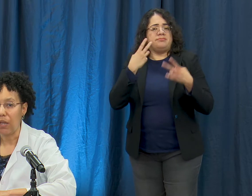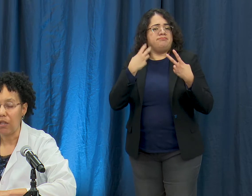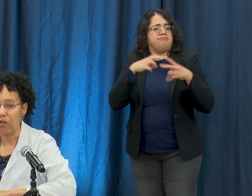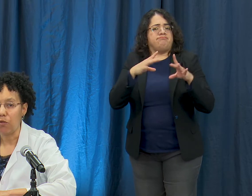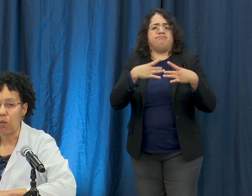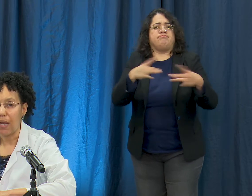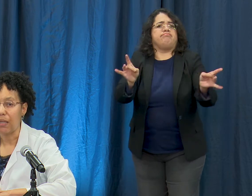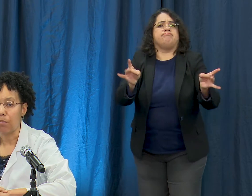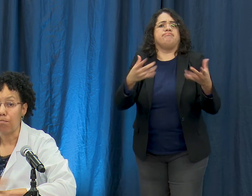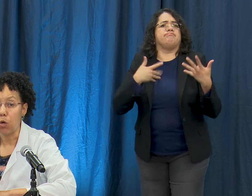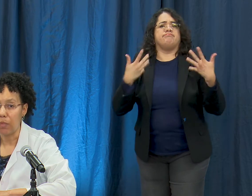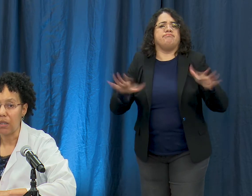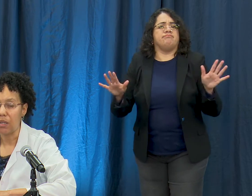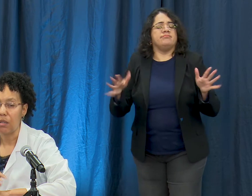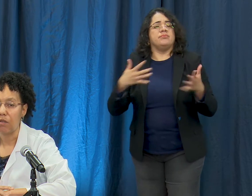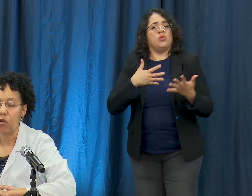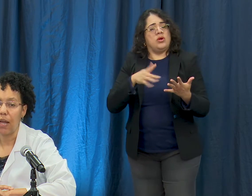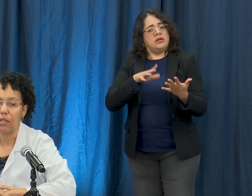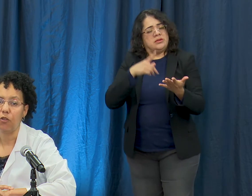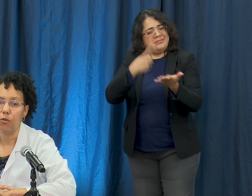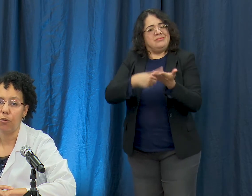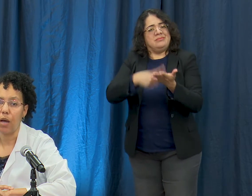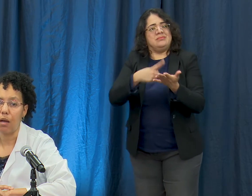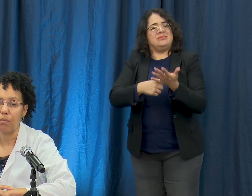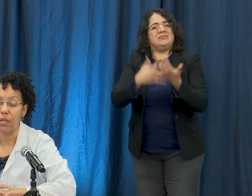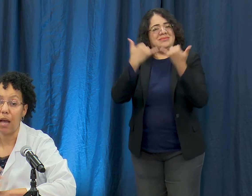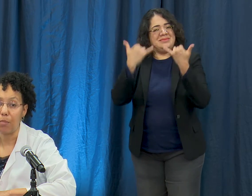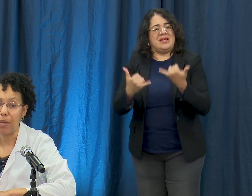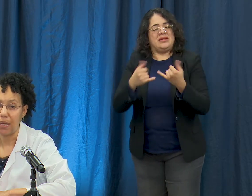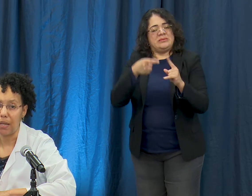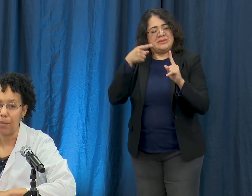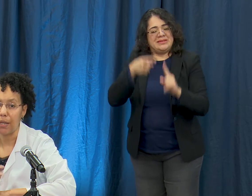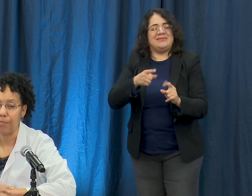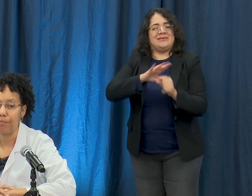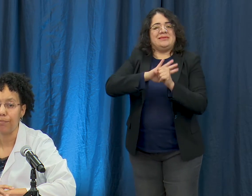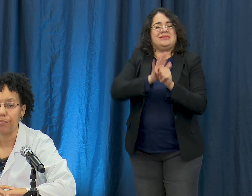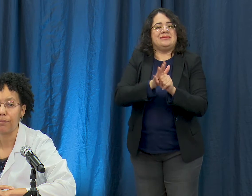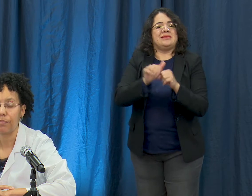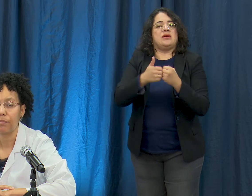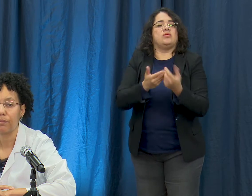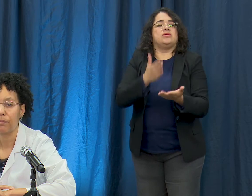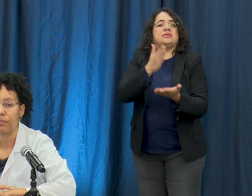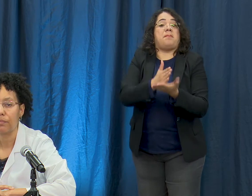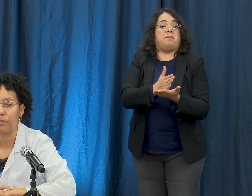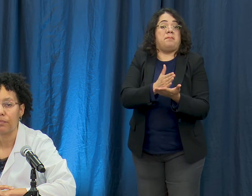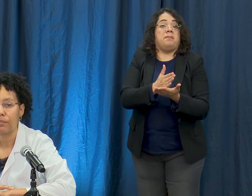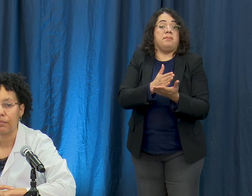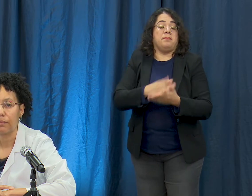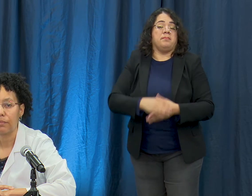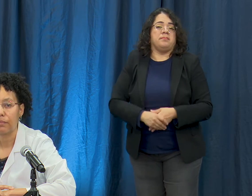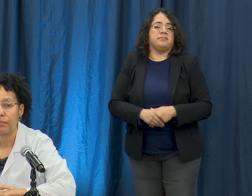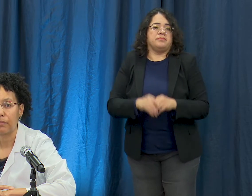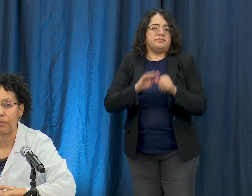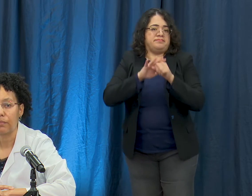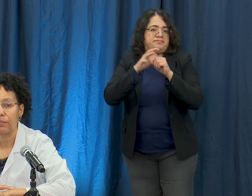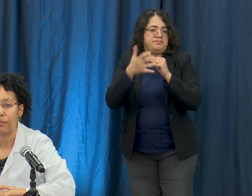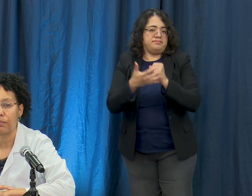we can do right in the moment of trying to stop a pandemic. Great thank